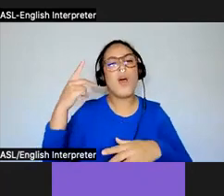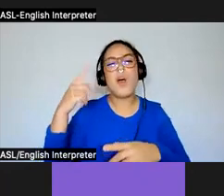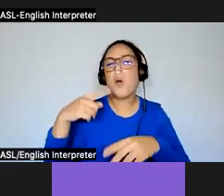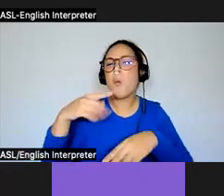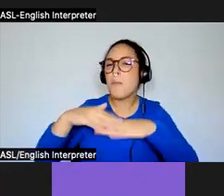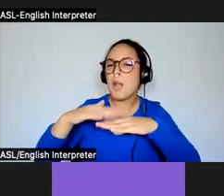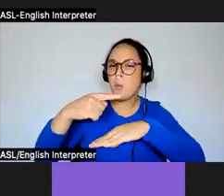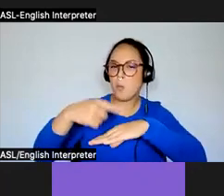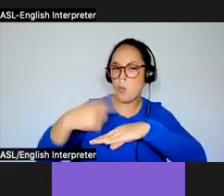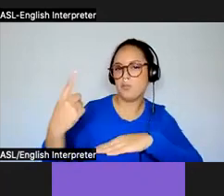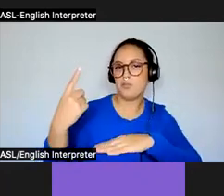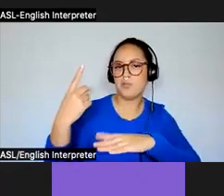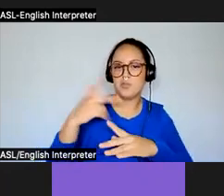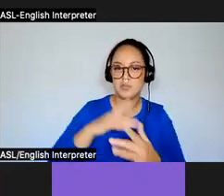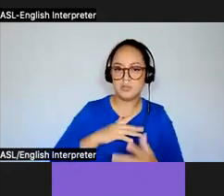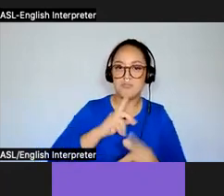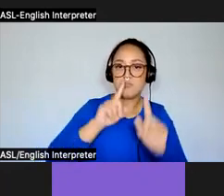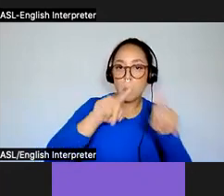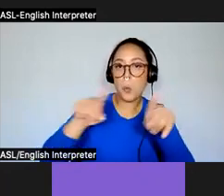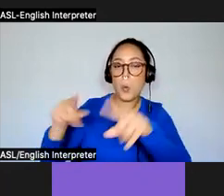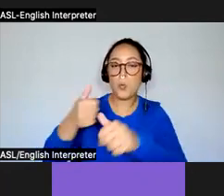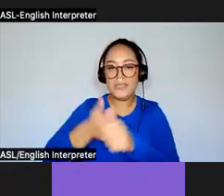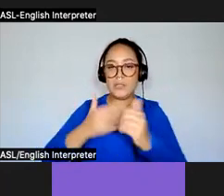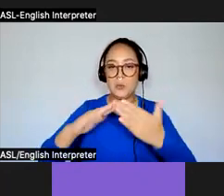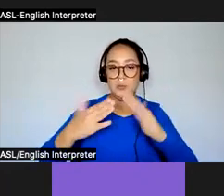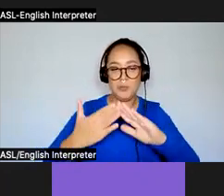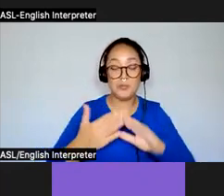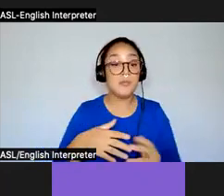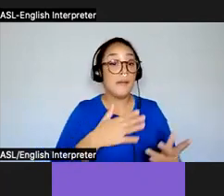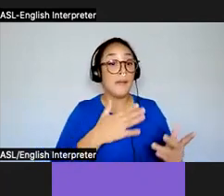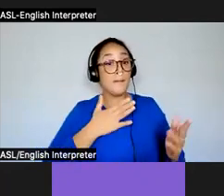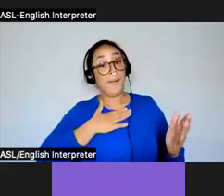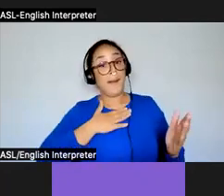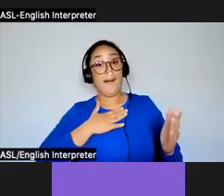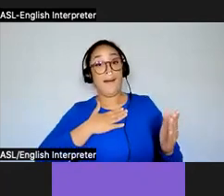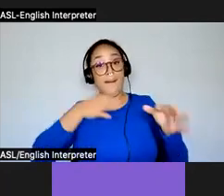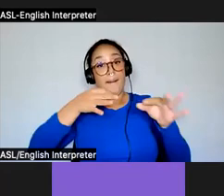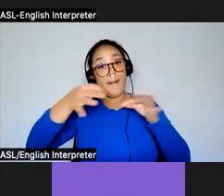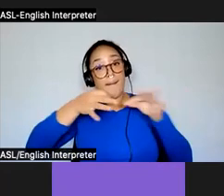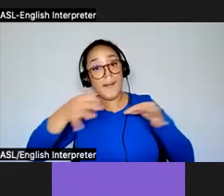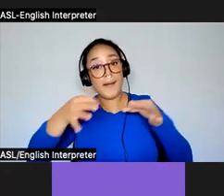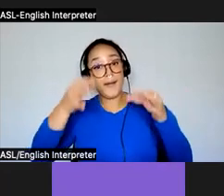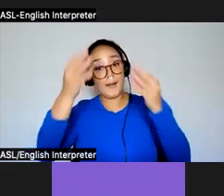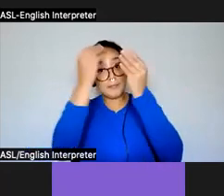So this is kind of the end of my presentation here and it's important for me to just say